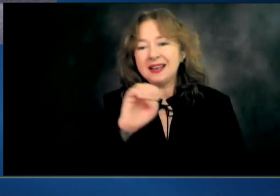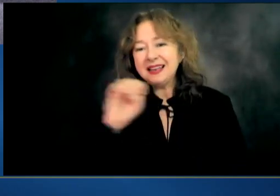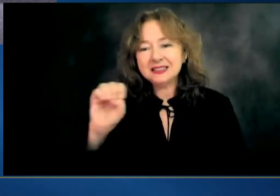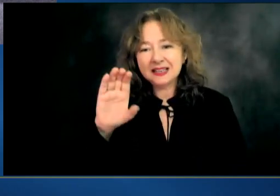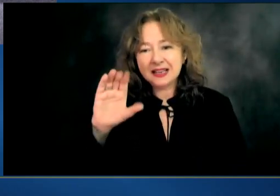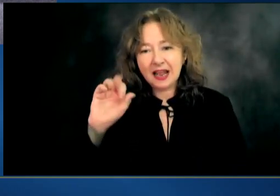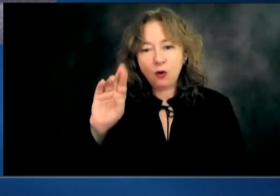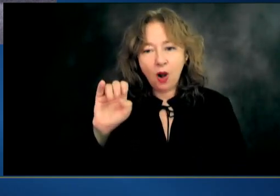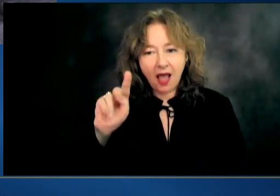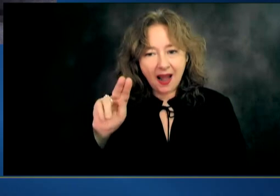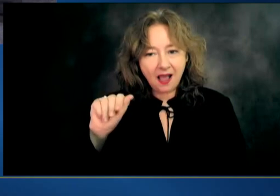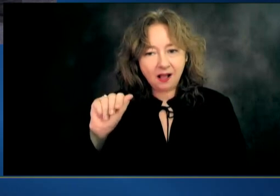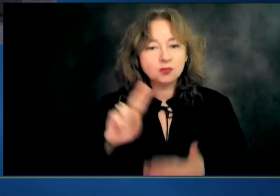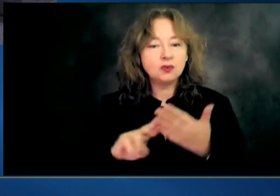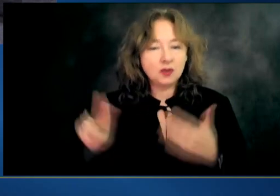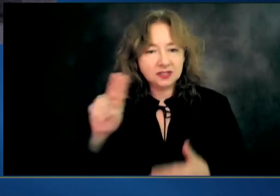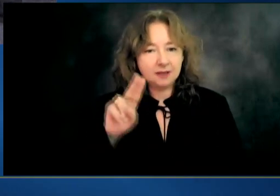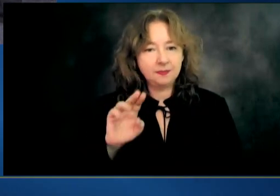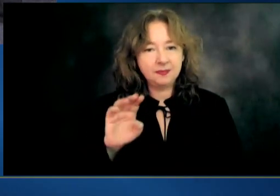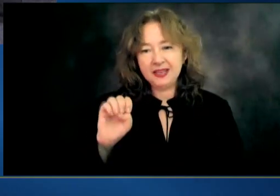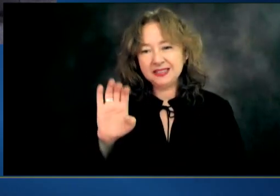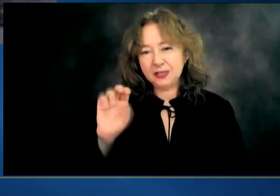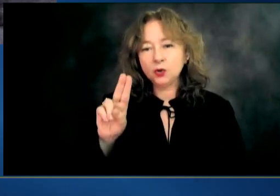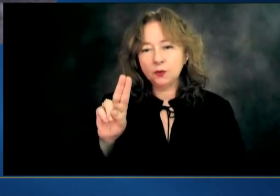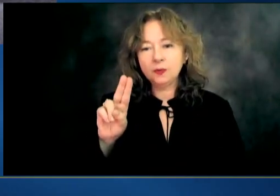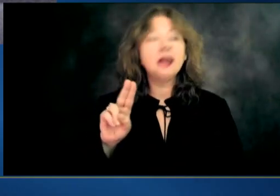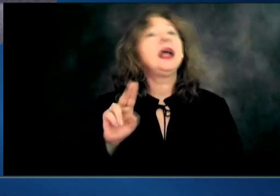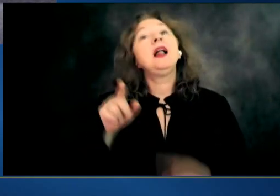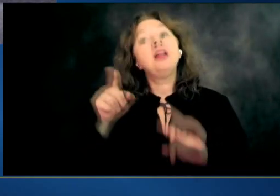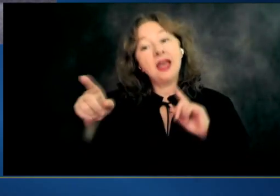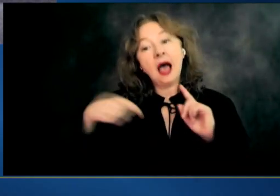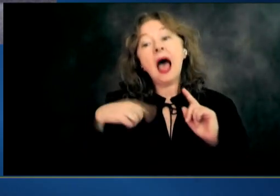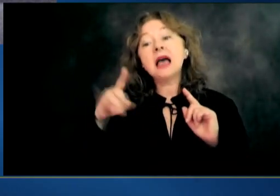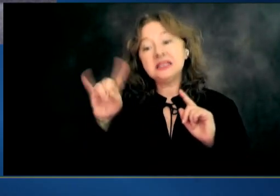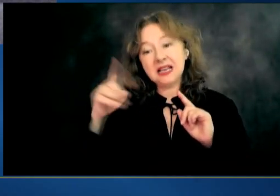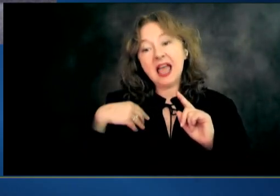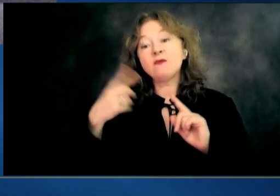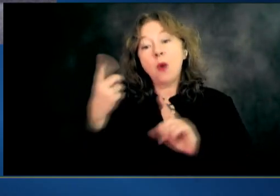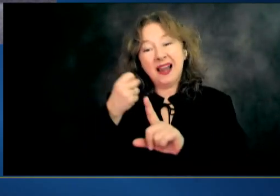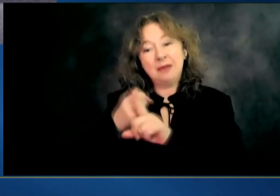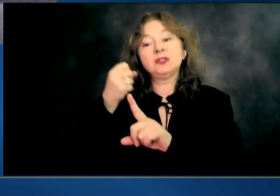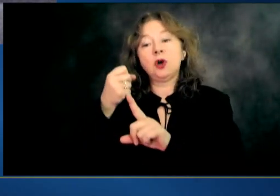Now, at ECU, I did have just one episode. Hydroxyurea continued to help me. I had